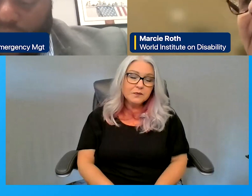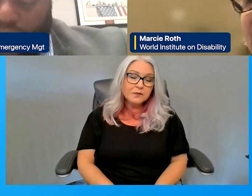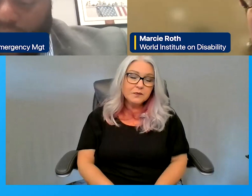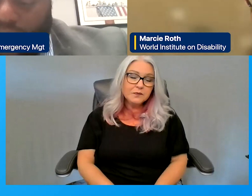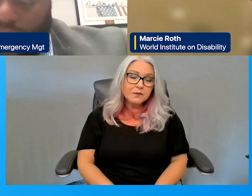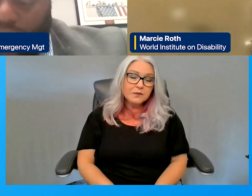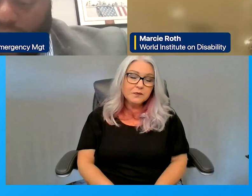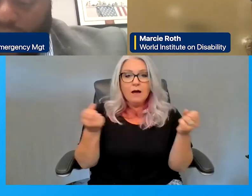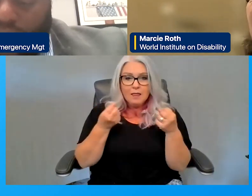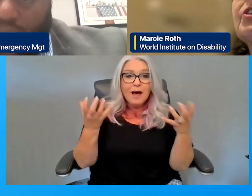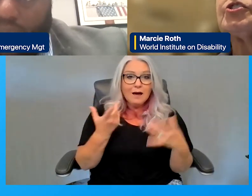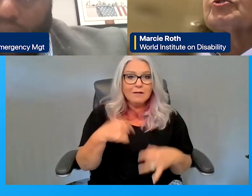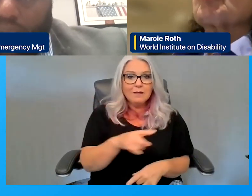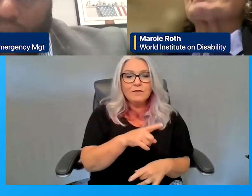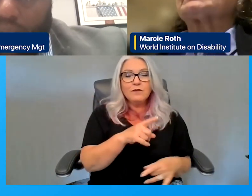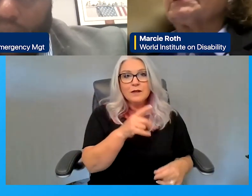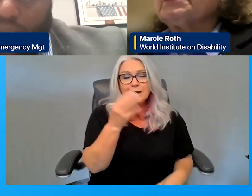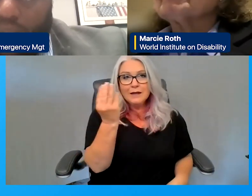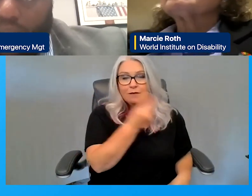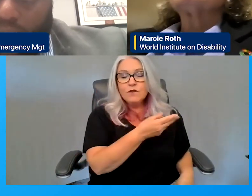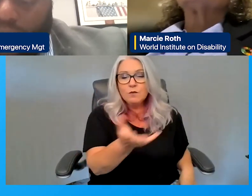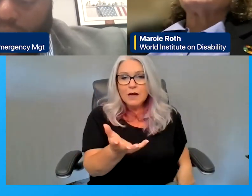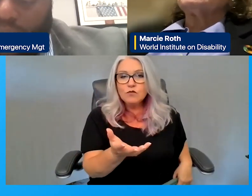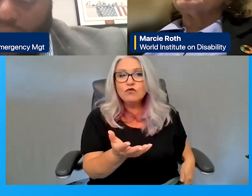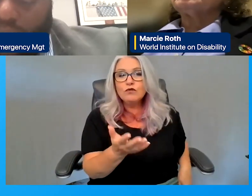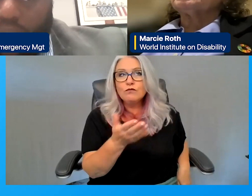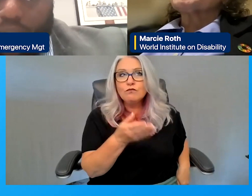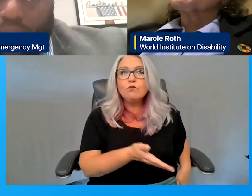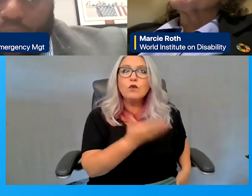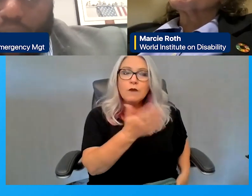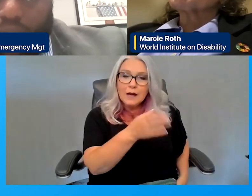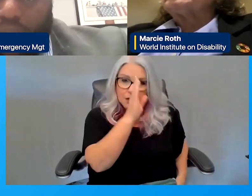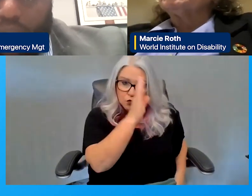provided directly through